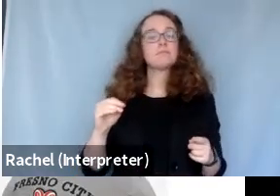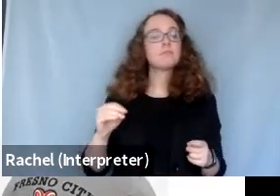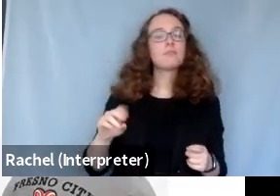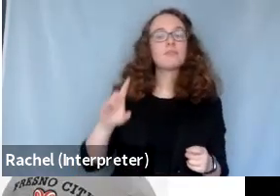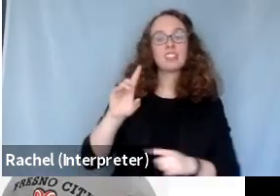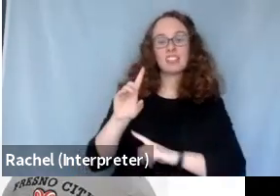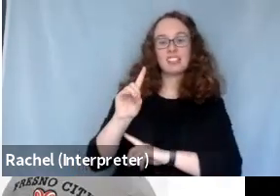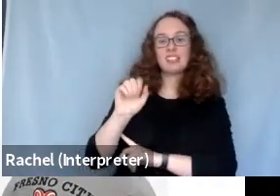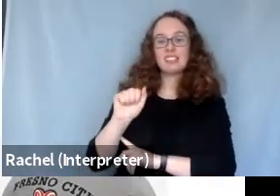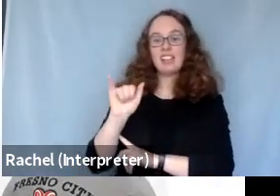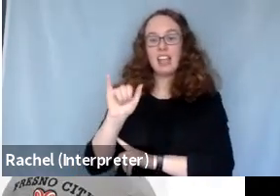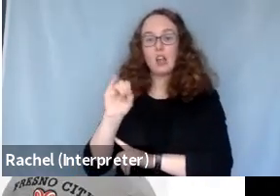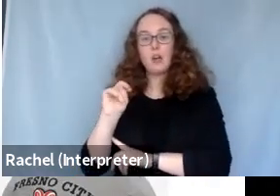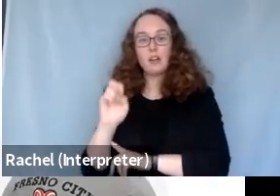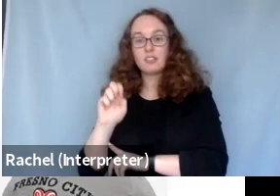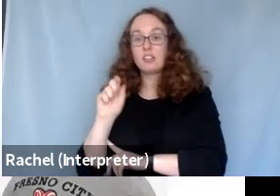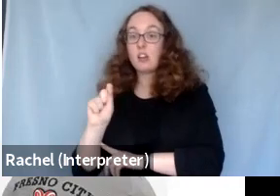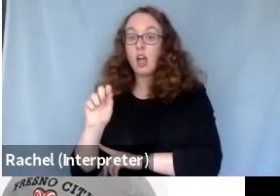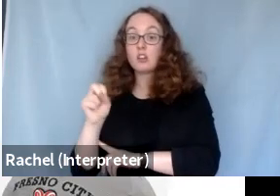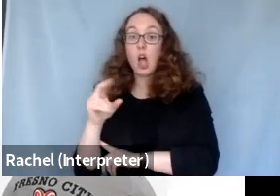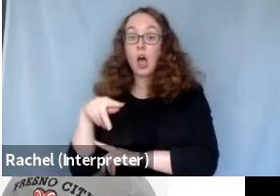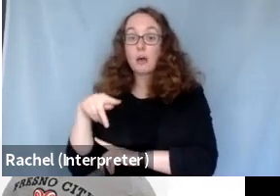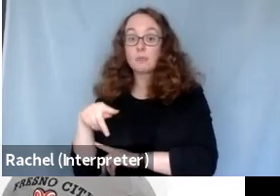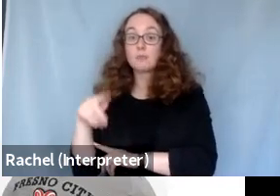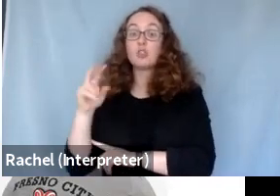jump on that you will receive your 30 percent off coupon.